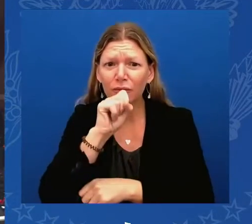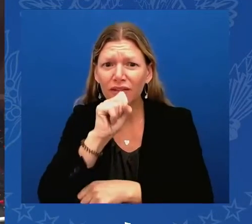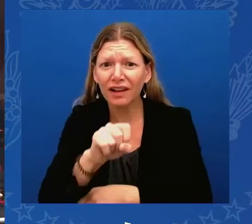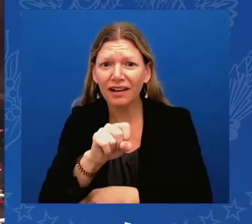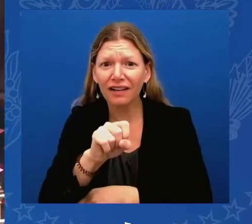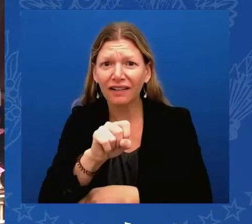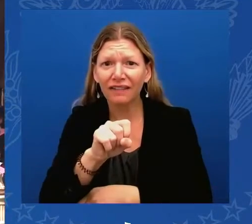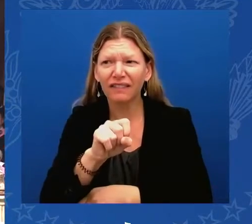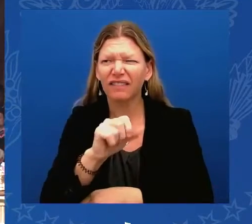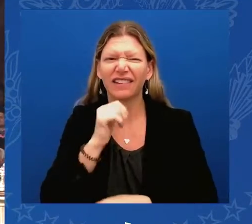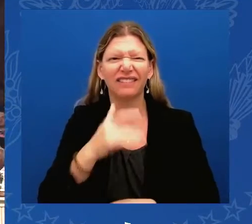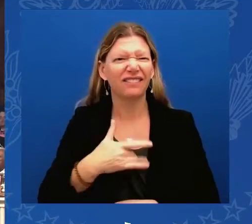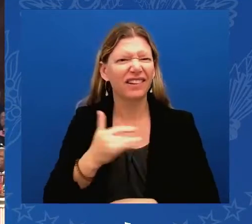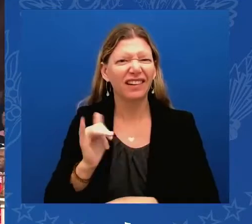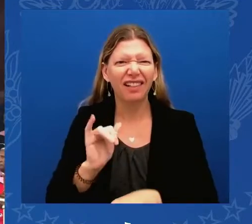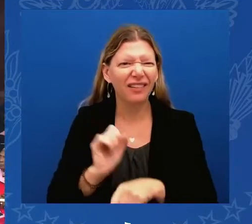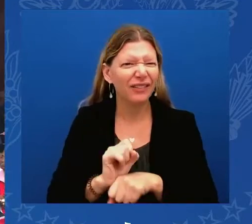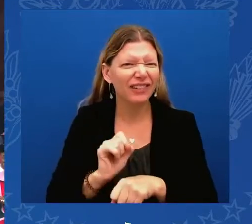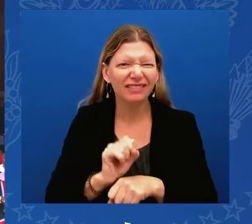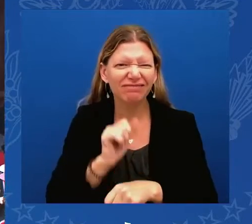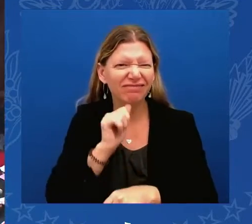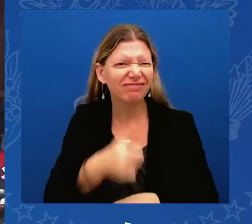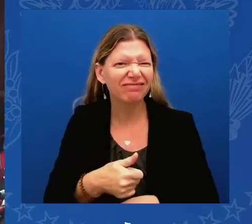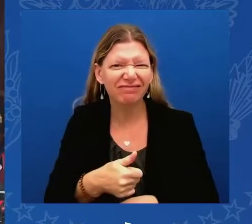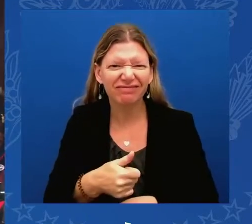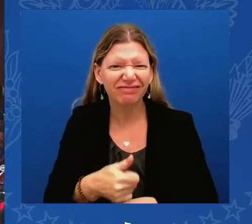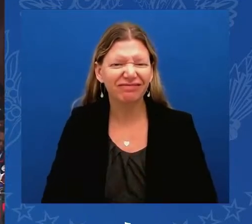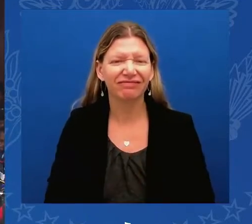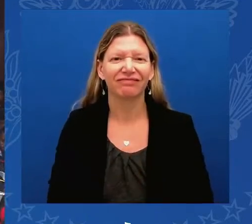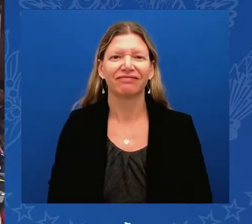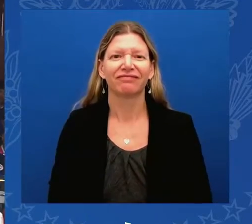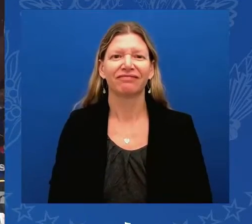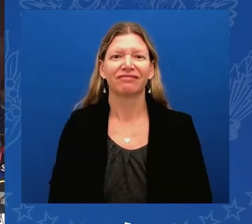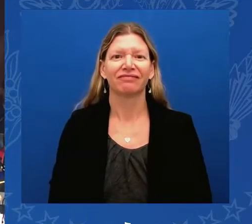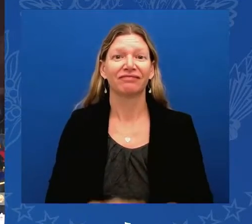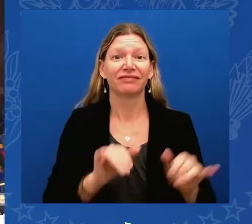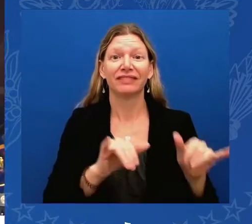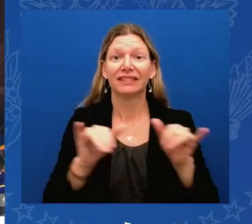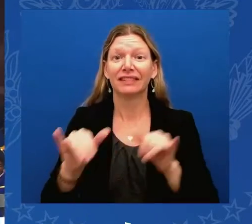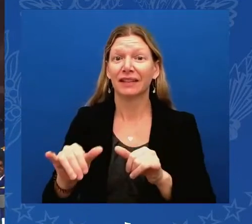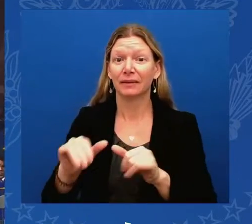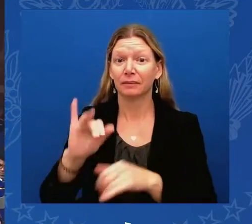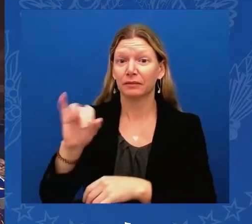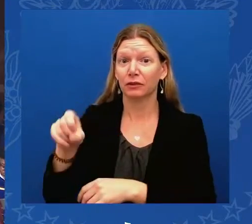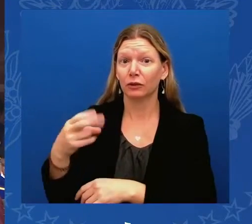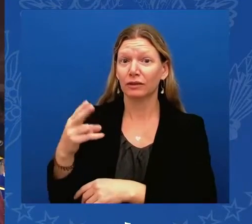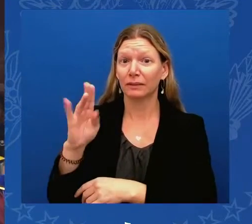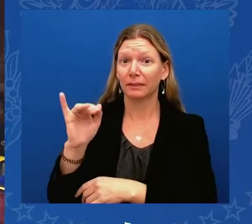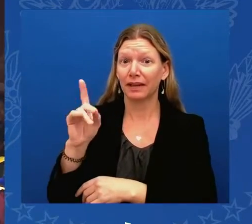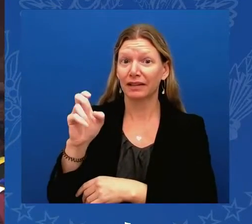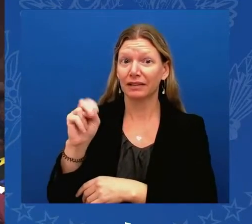That can be said for Joseph Biden Jr., who has spent his entire life in public service.